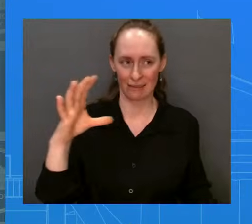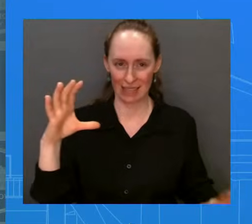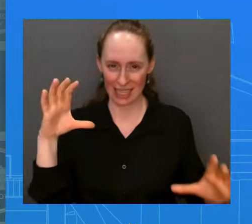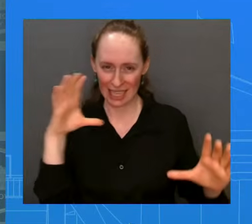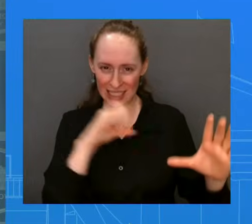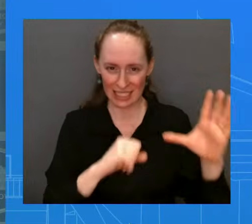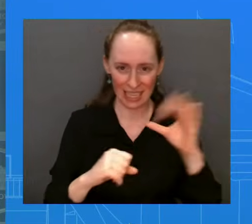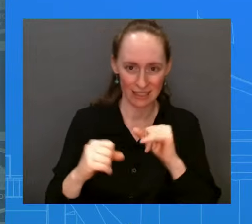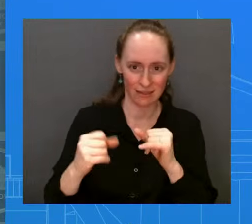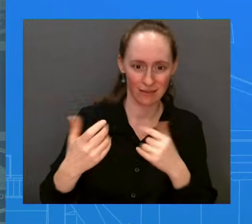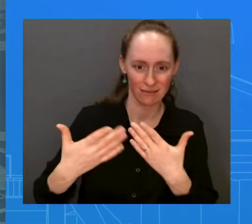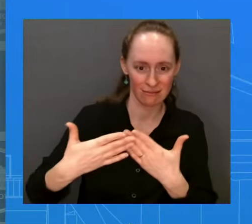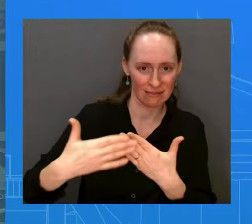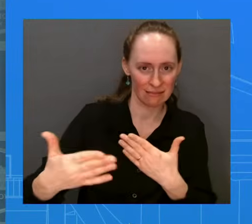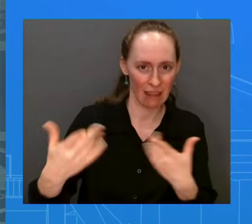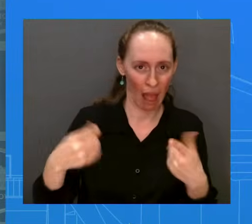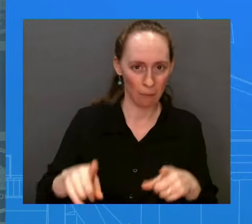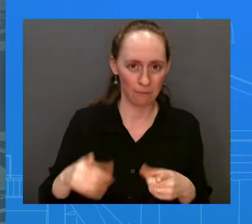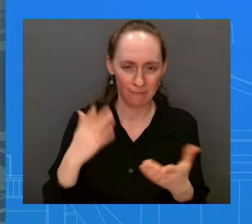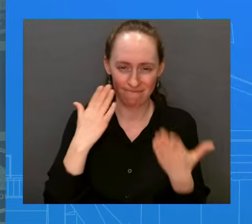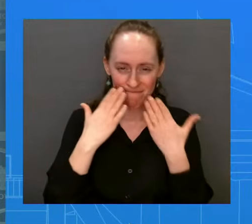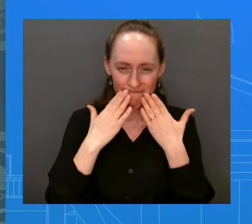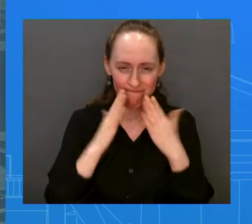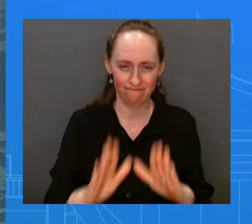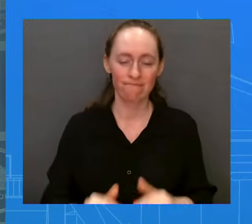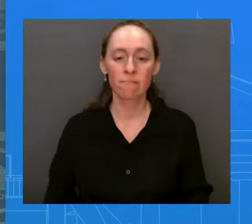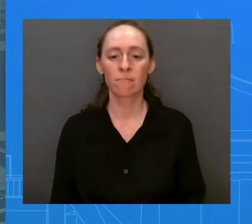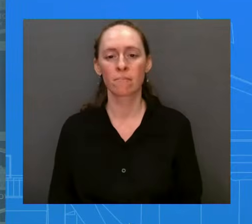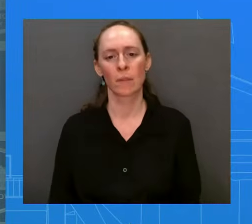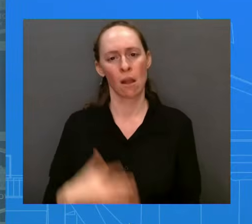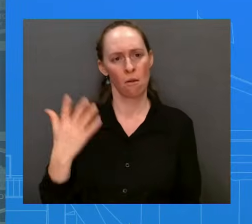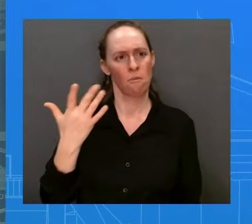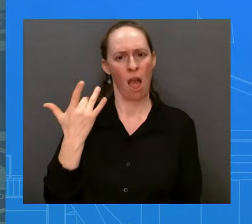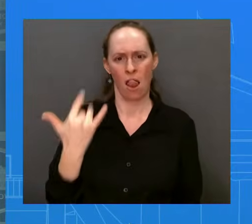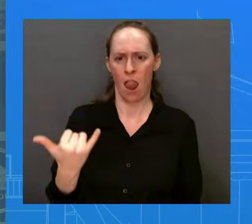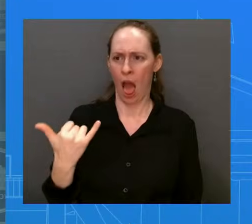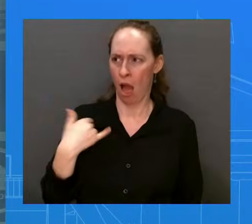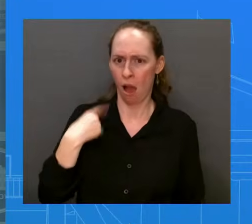is because we're looking for more. As you heard General VanHerck mention last night,